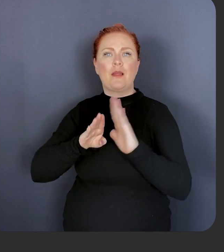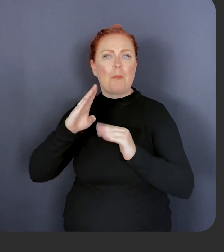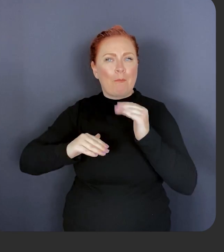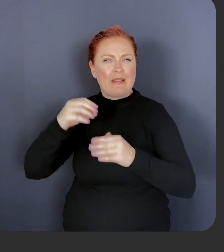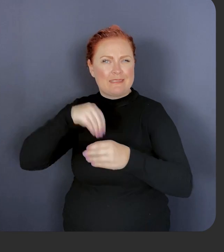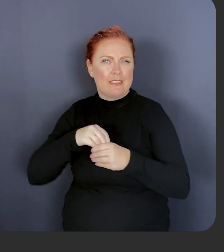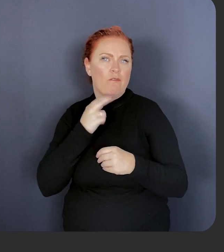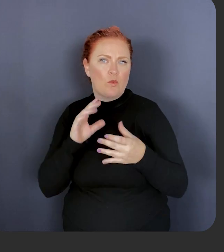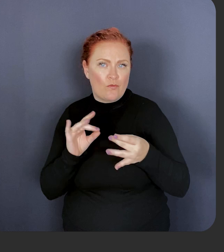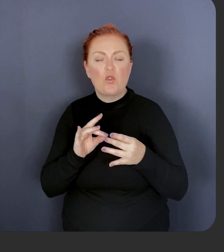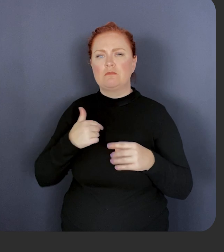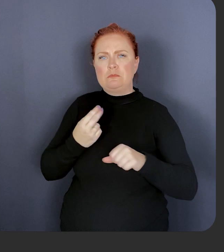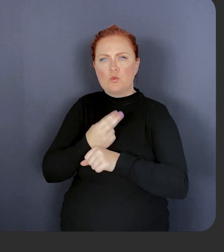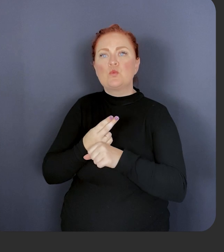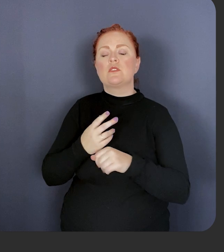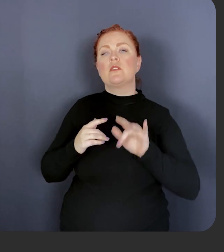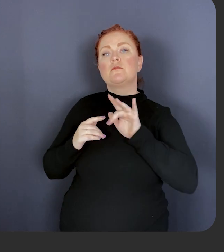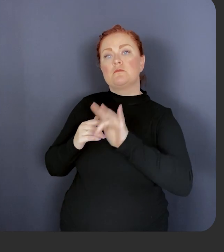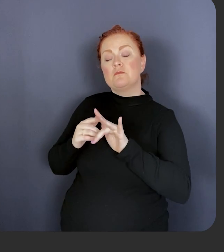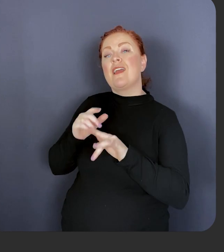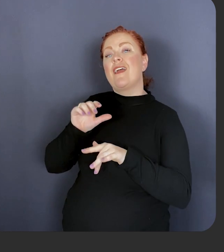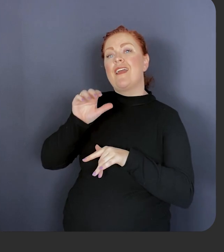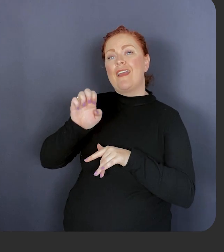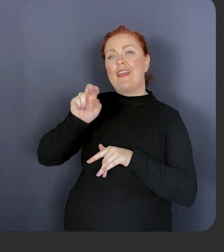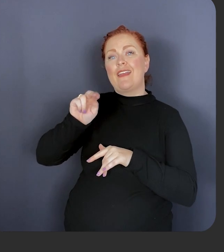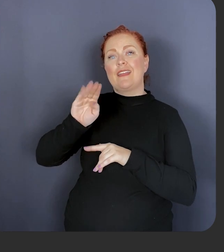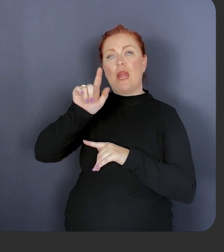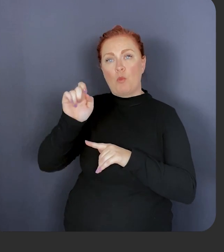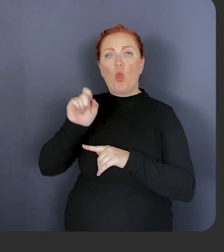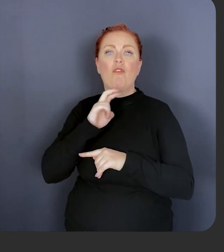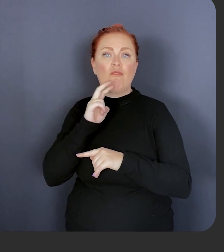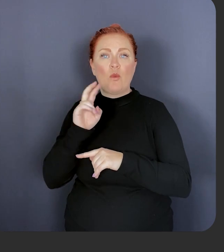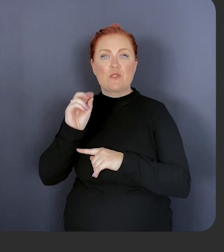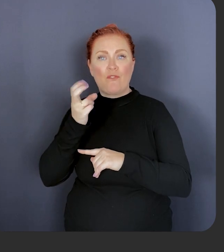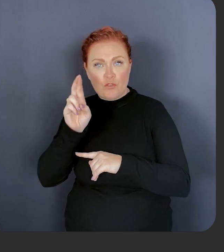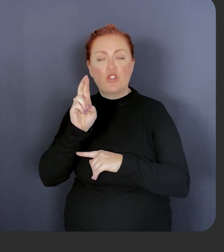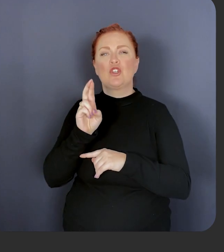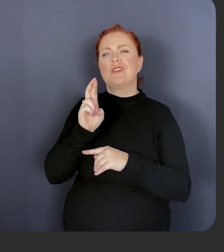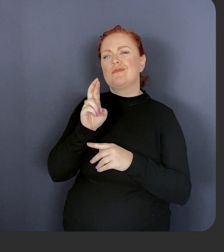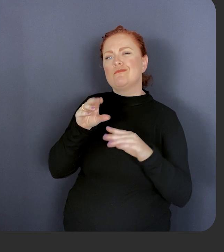which is what I was just doing, by clicking Enable VoiceOver in the accessibility settings of your System Preferences.